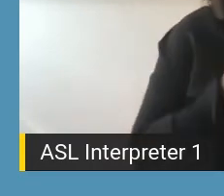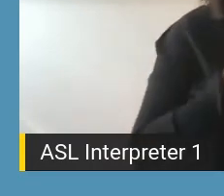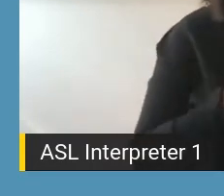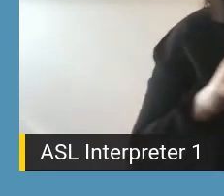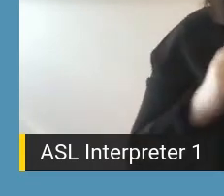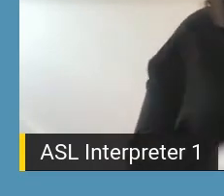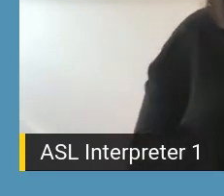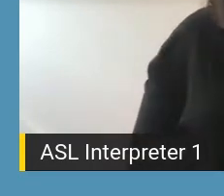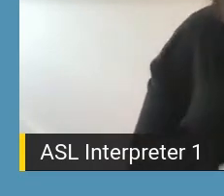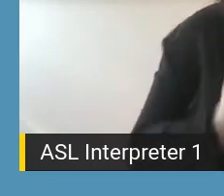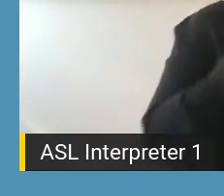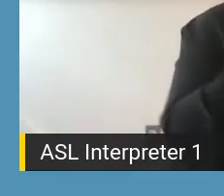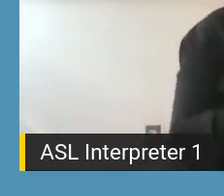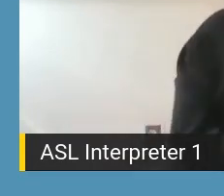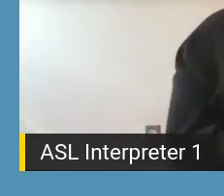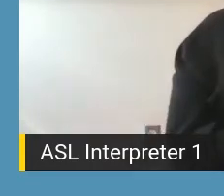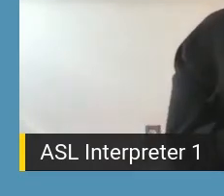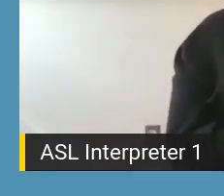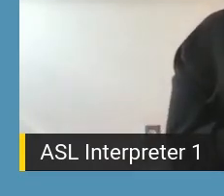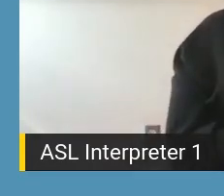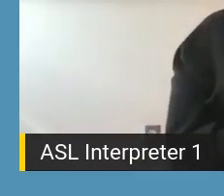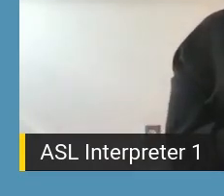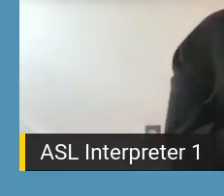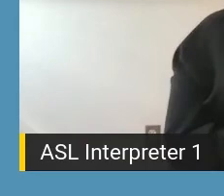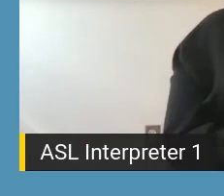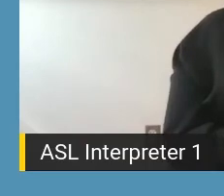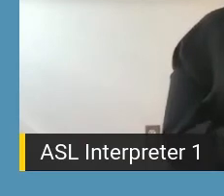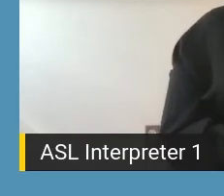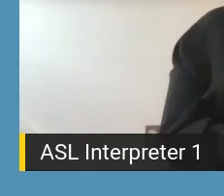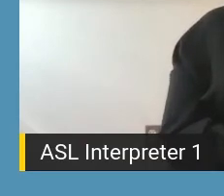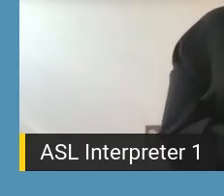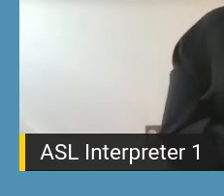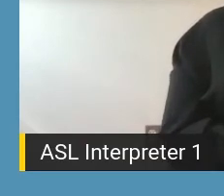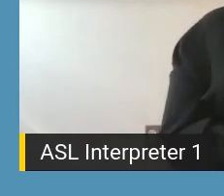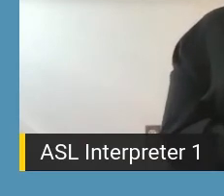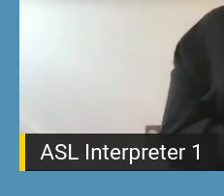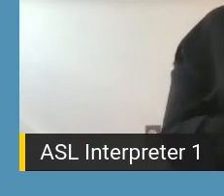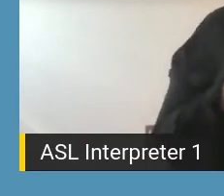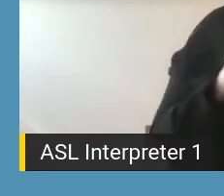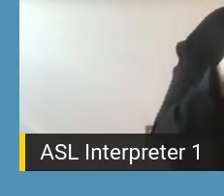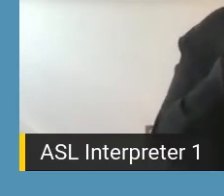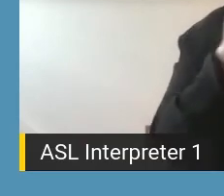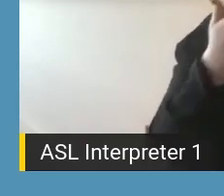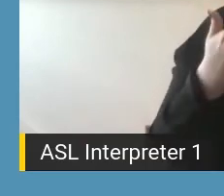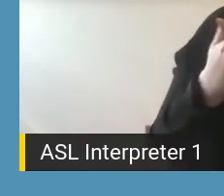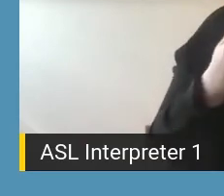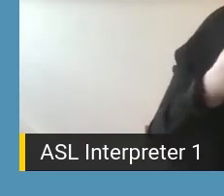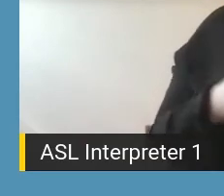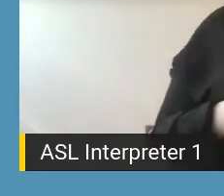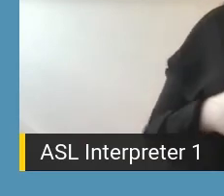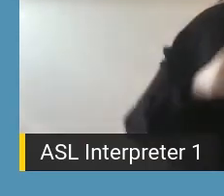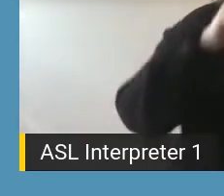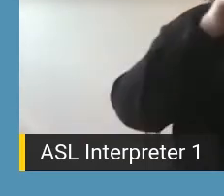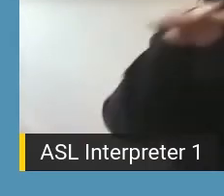separate them out export the unedited stuff and run that back through auphonic as a separate